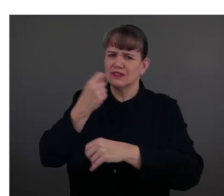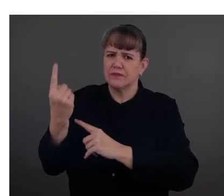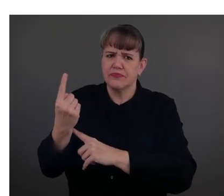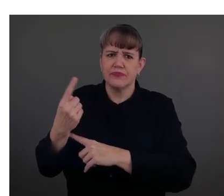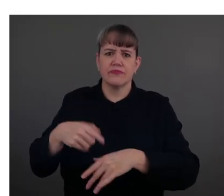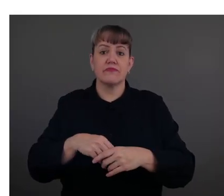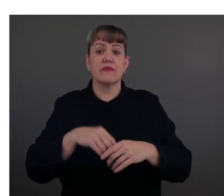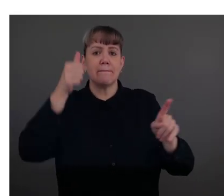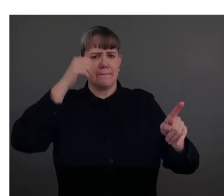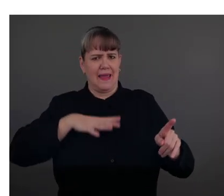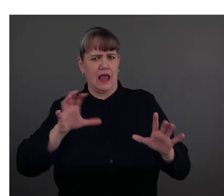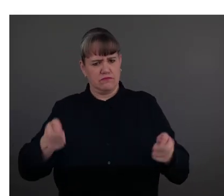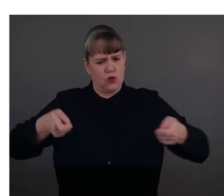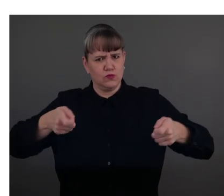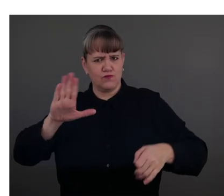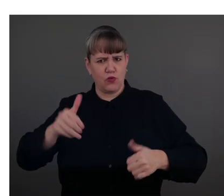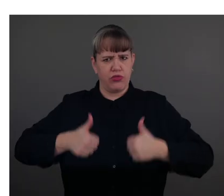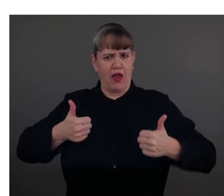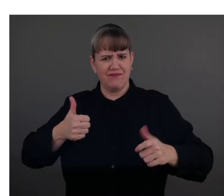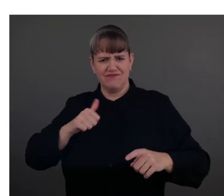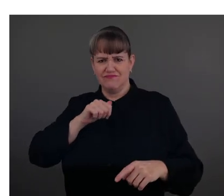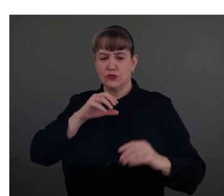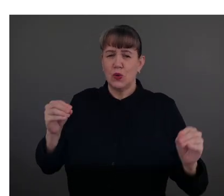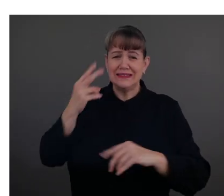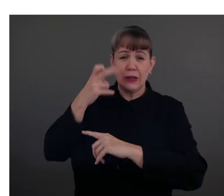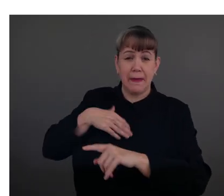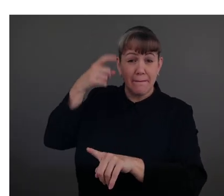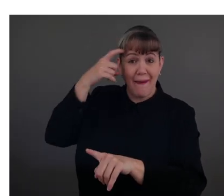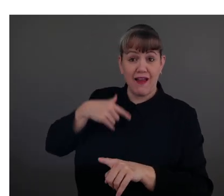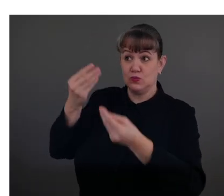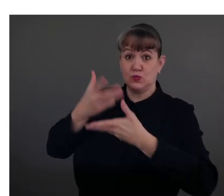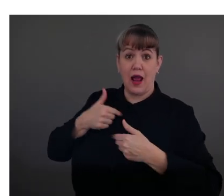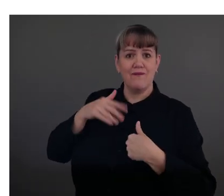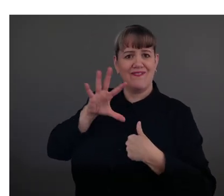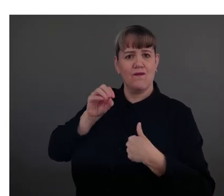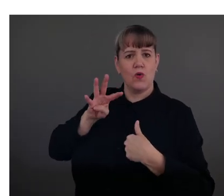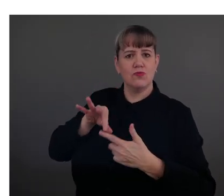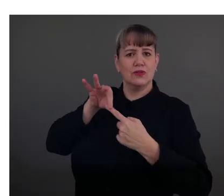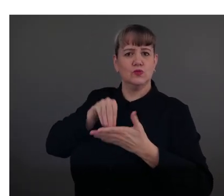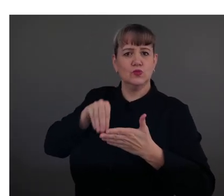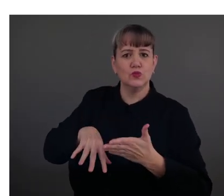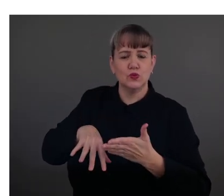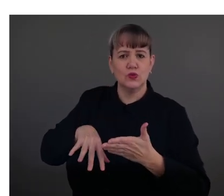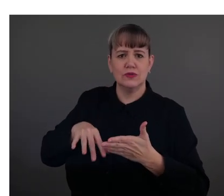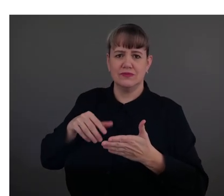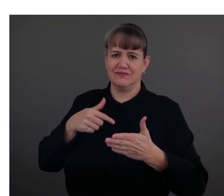You're a man who can take control of your life in every way, and there's absolutely no doubt in my mind I've done it myself. You told me I was a 504 student, that basically I was almost special needs in some way.